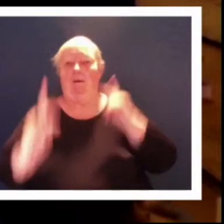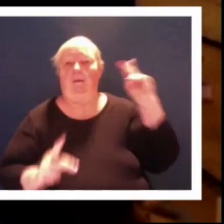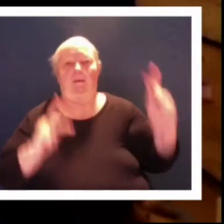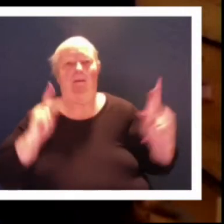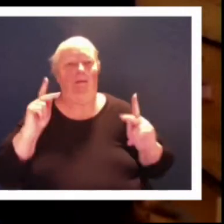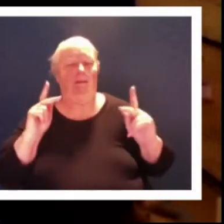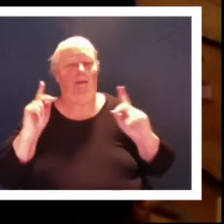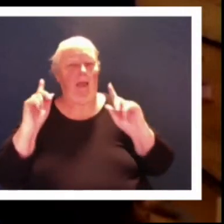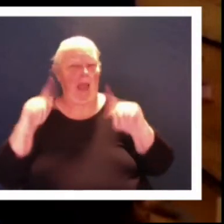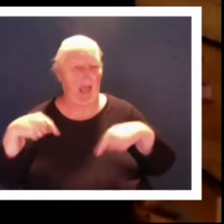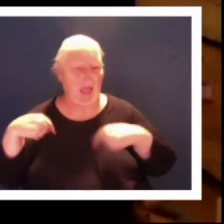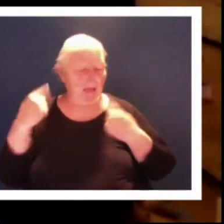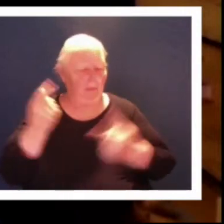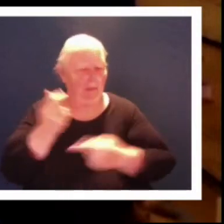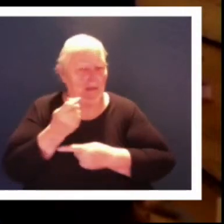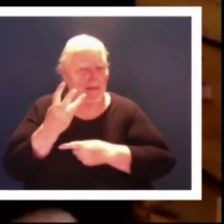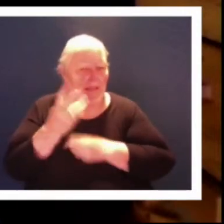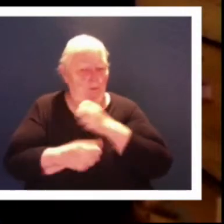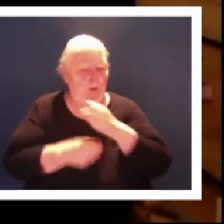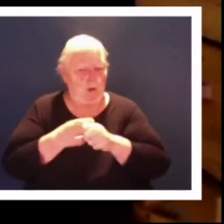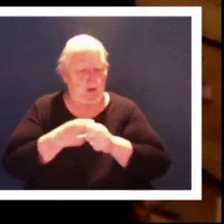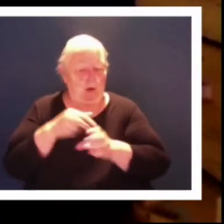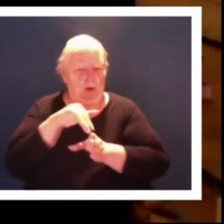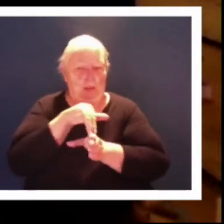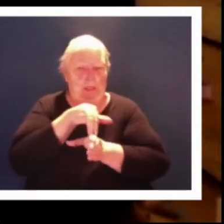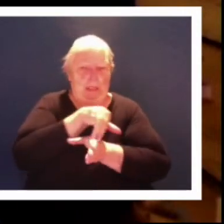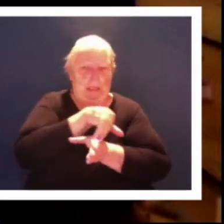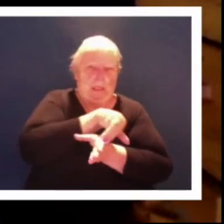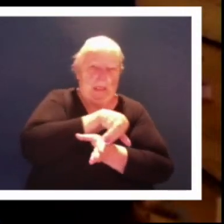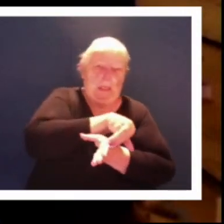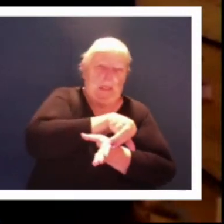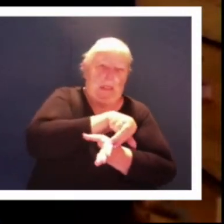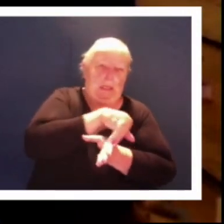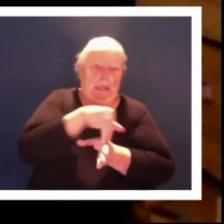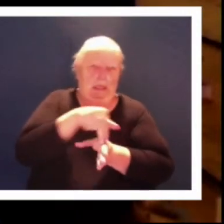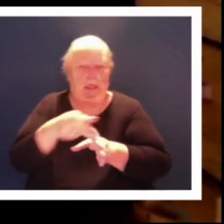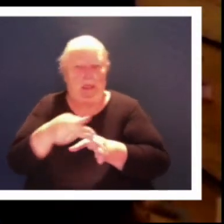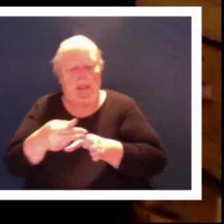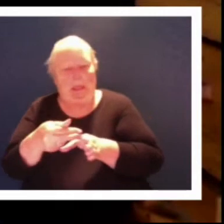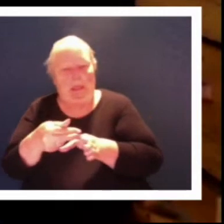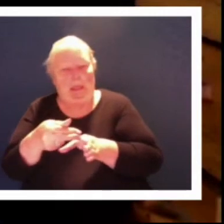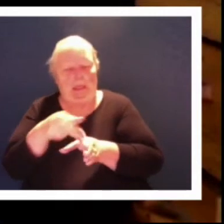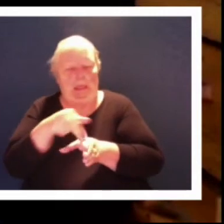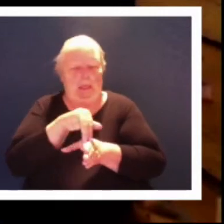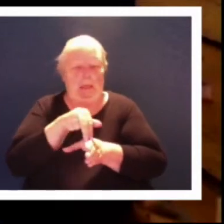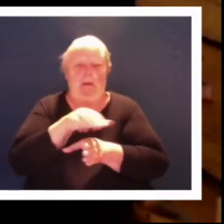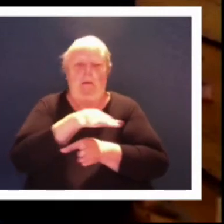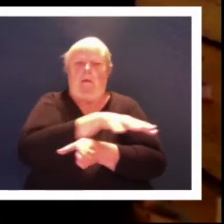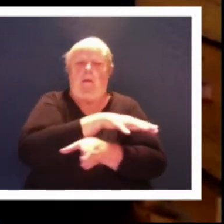Really shifting from the digital information age more into a transformation impact age.